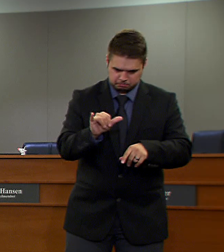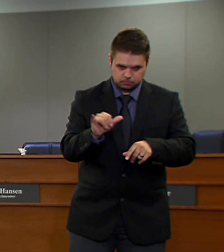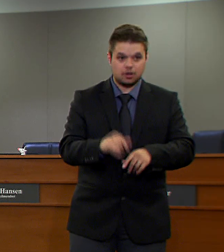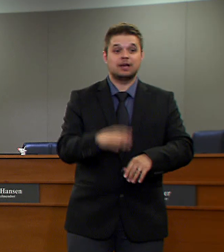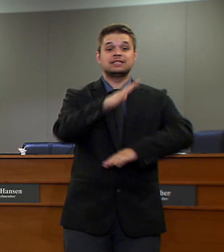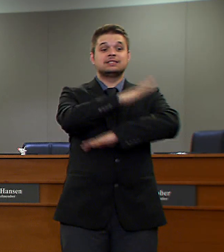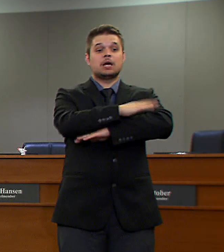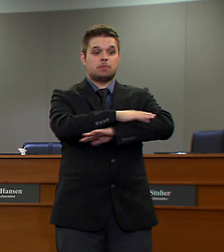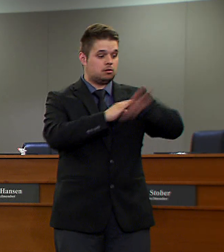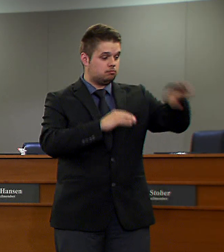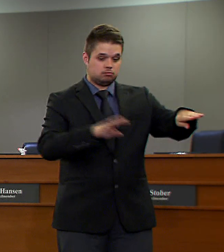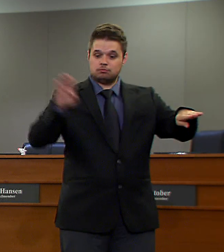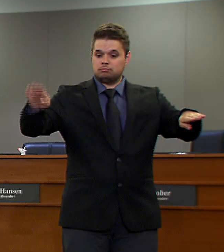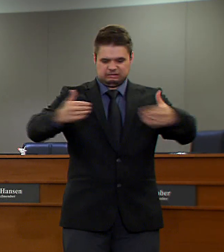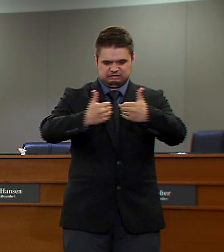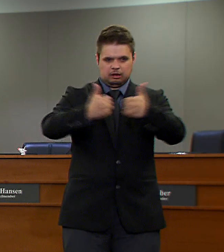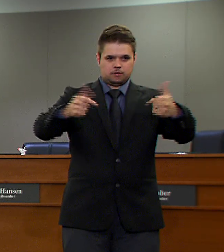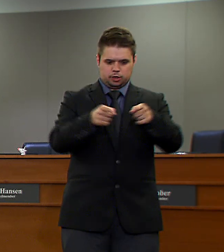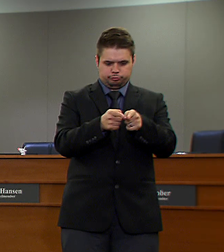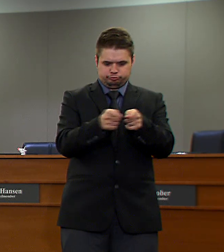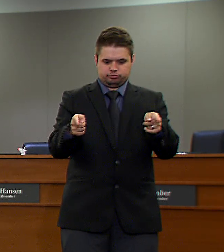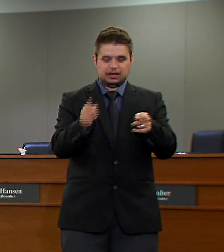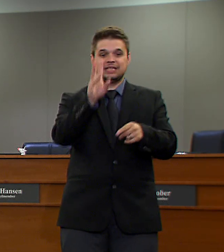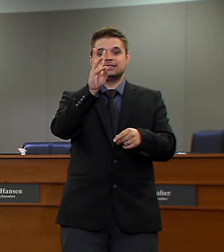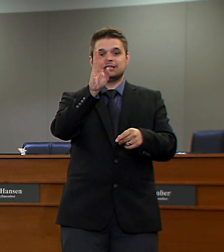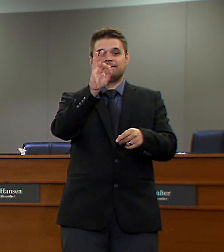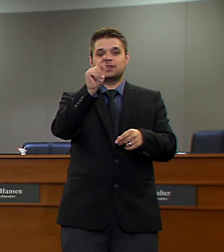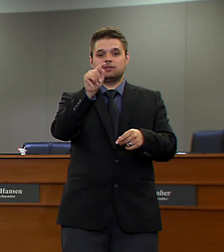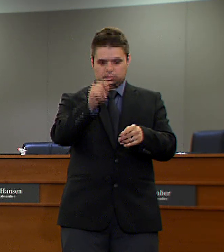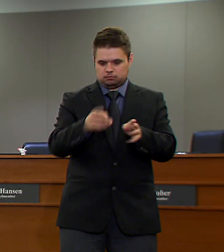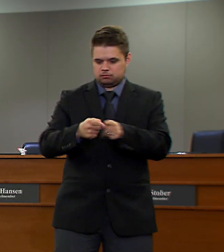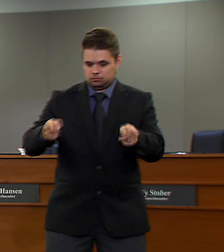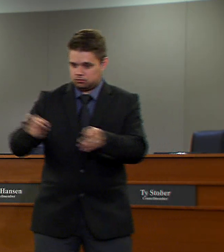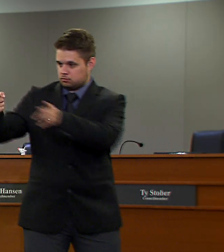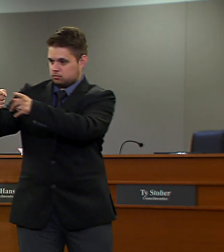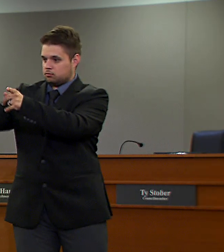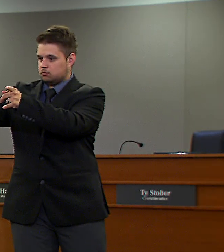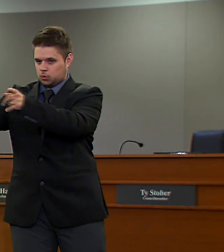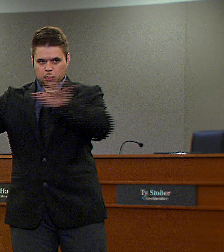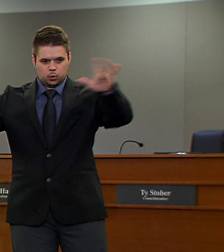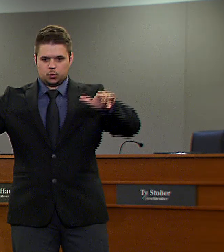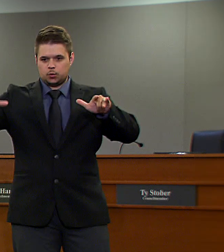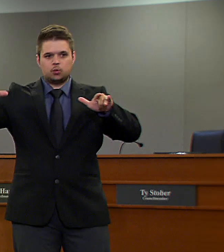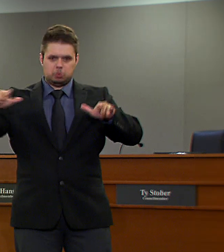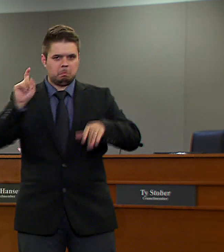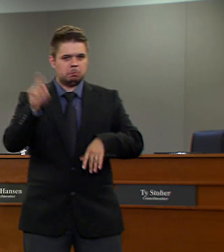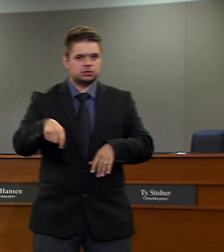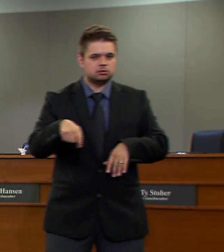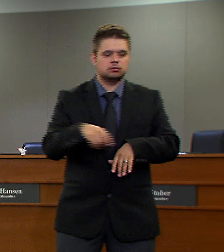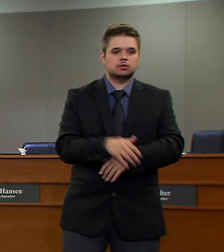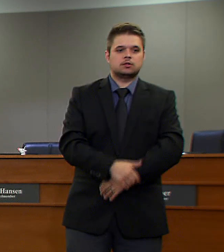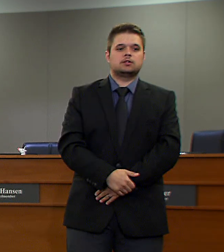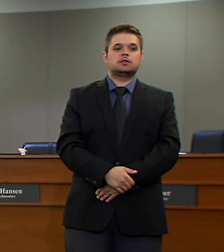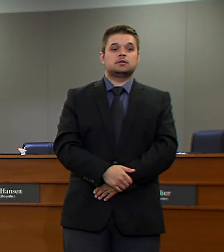are six feet away from the guests at another table. Salad bars and buffets are not allowed.